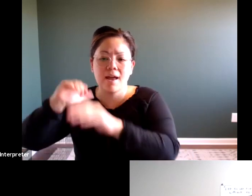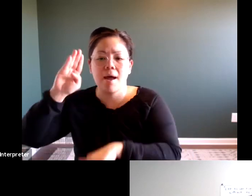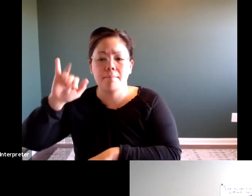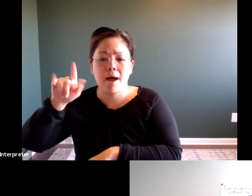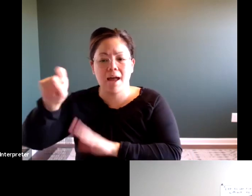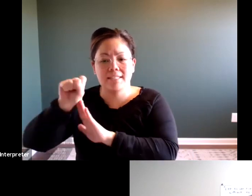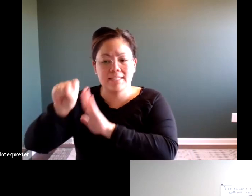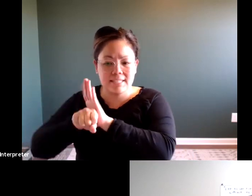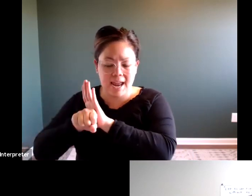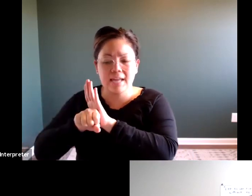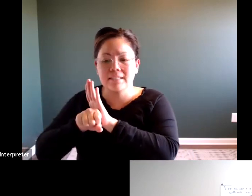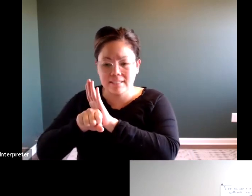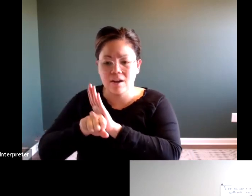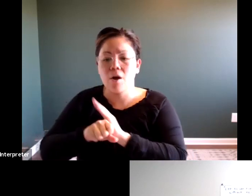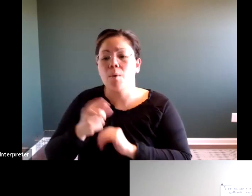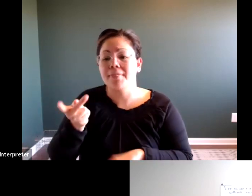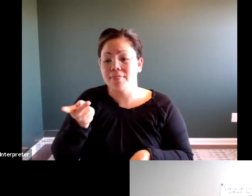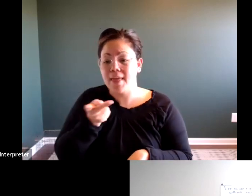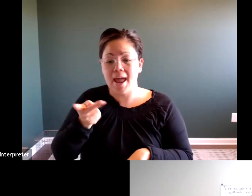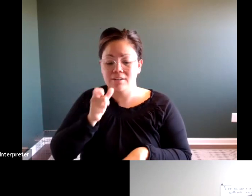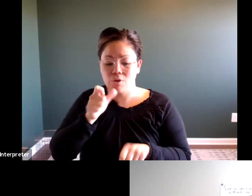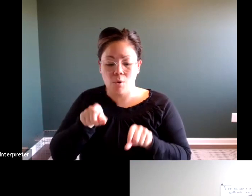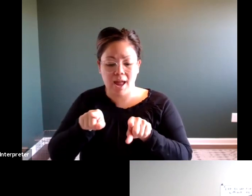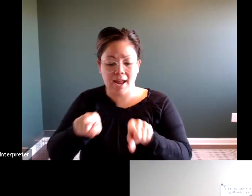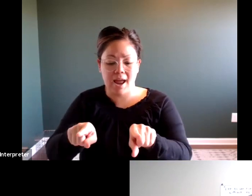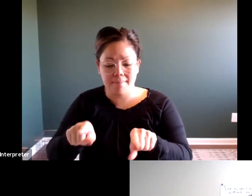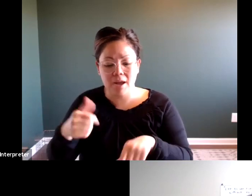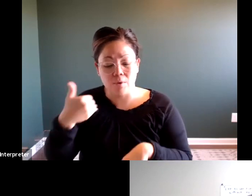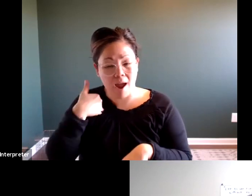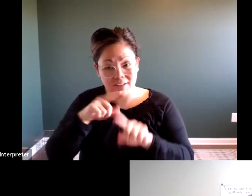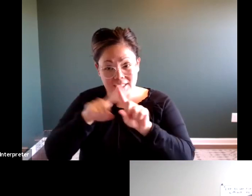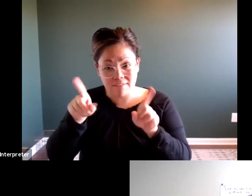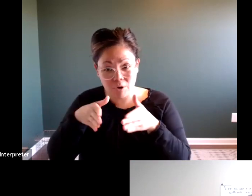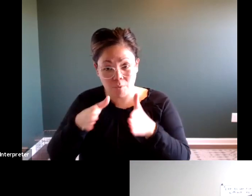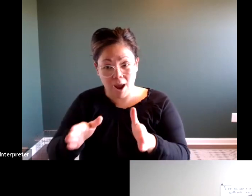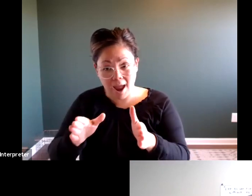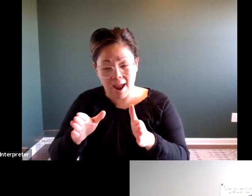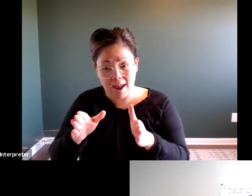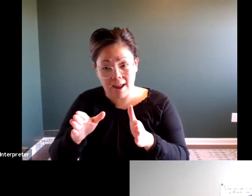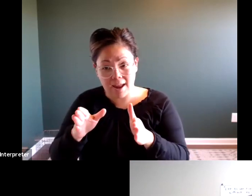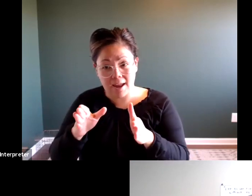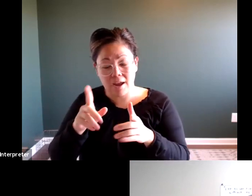So when those two things don't line up is there a way to obtain permission?